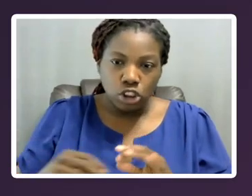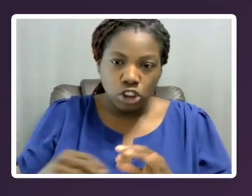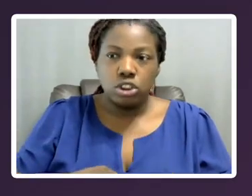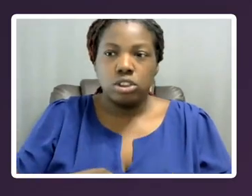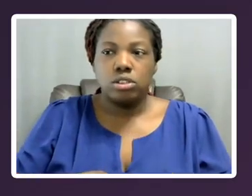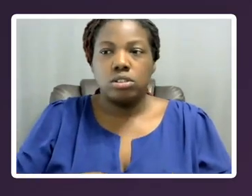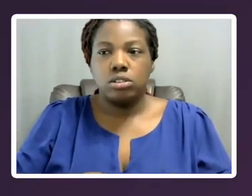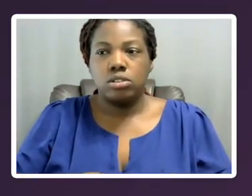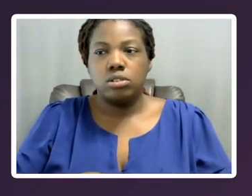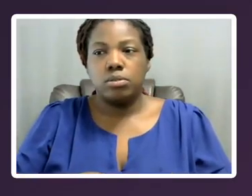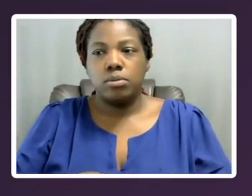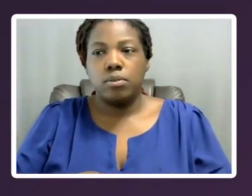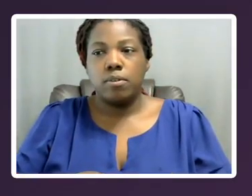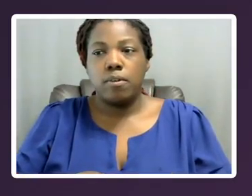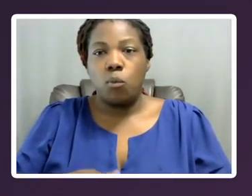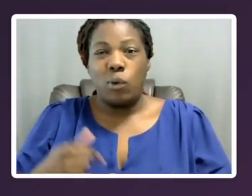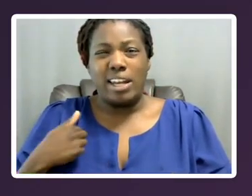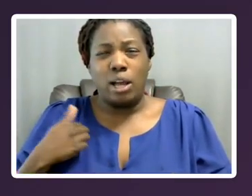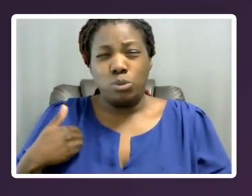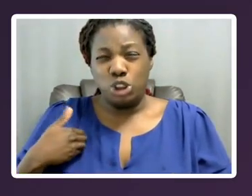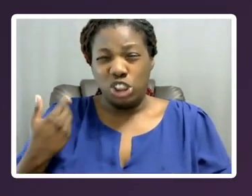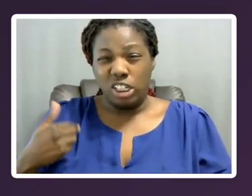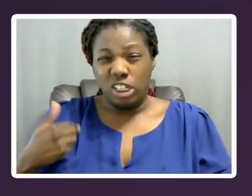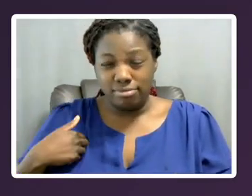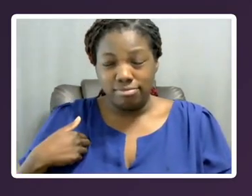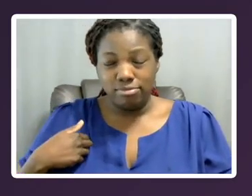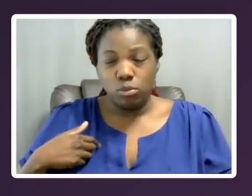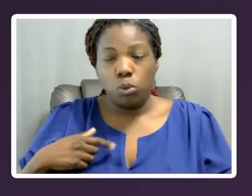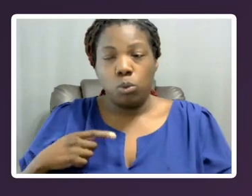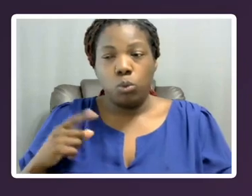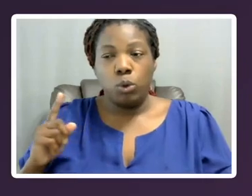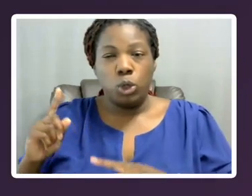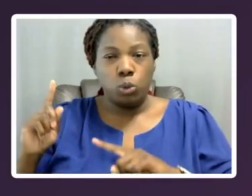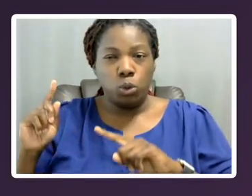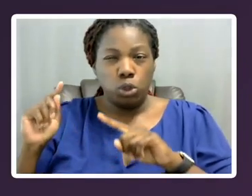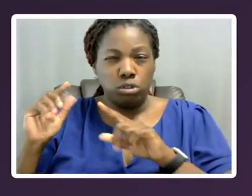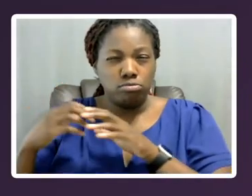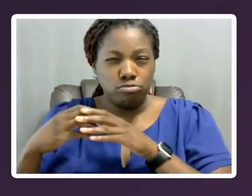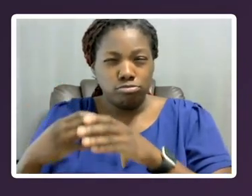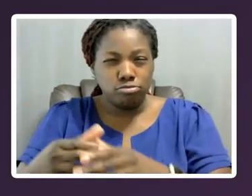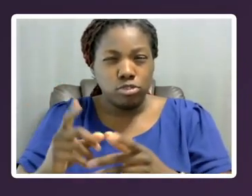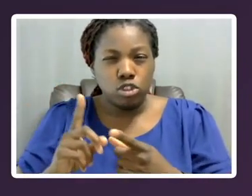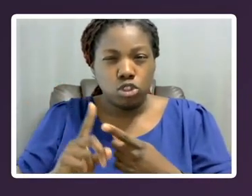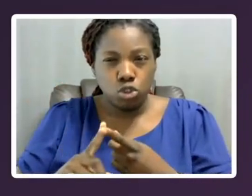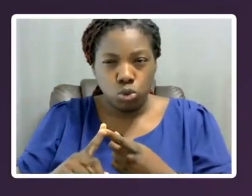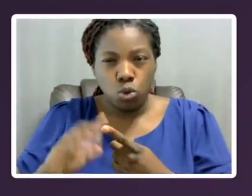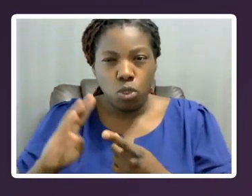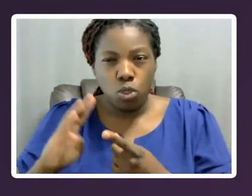Jannette Vanderhoop: When I was a little girl, and we used to go down to the bogs for Cranberry Day, I remember being in the